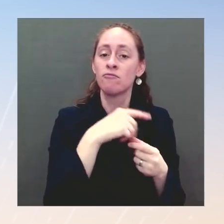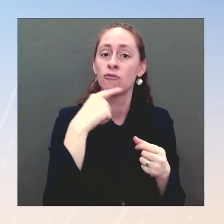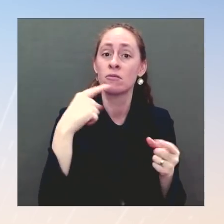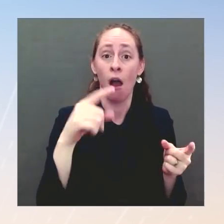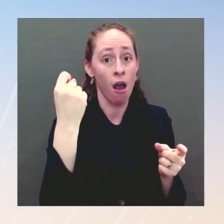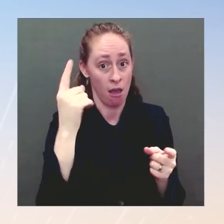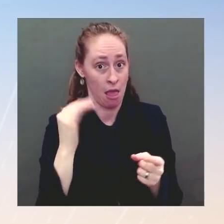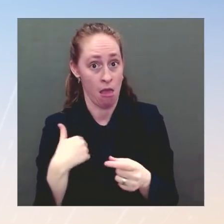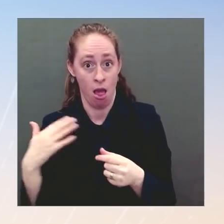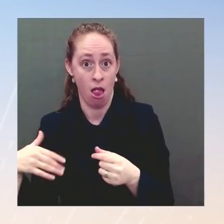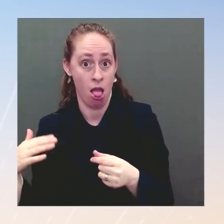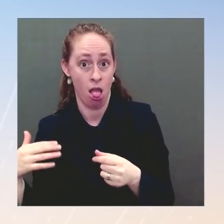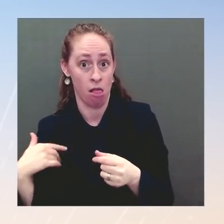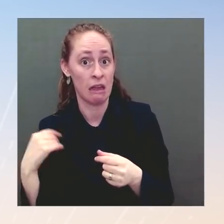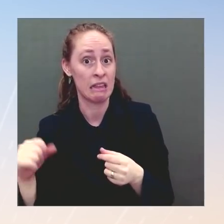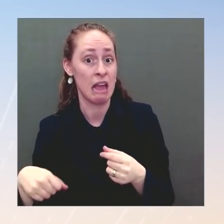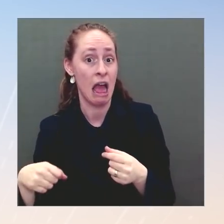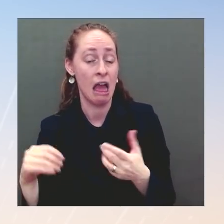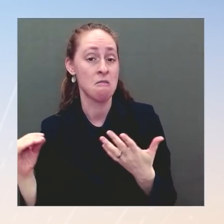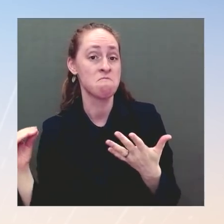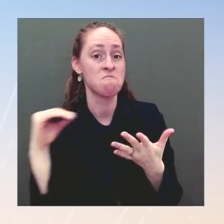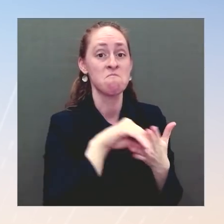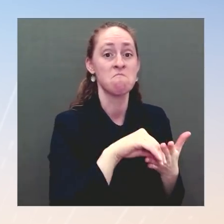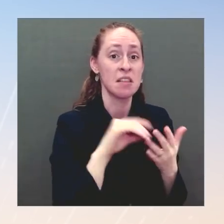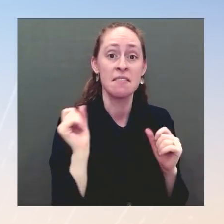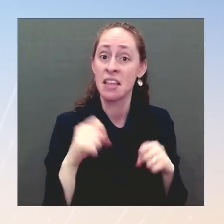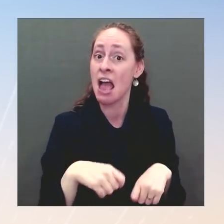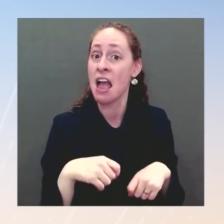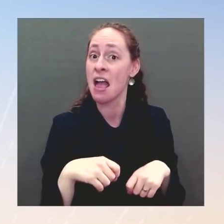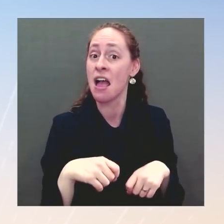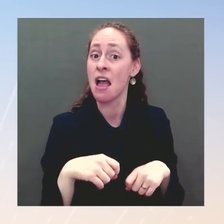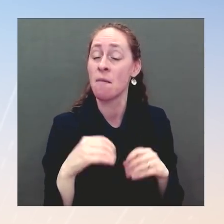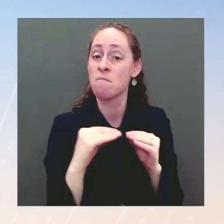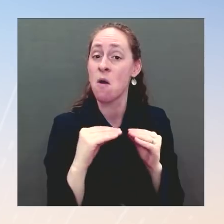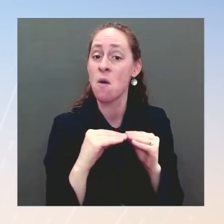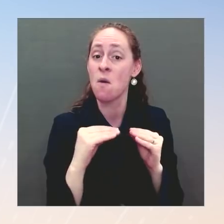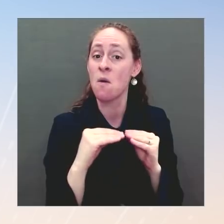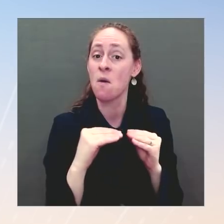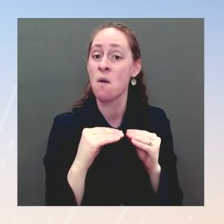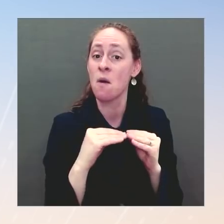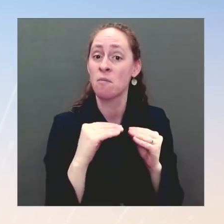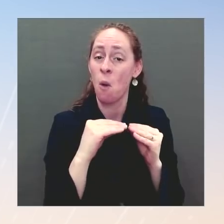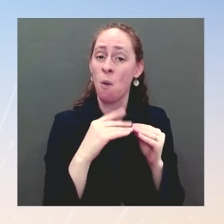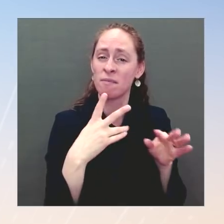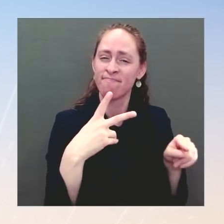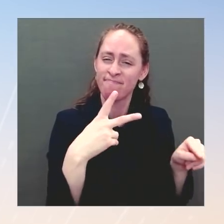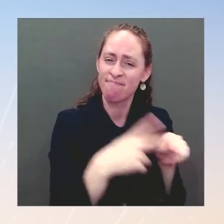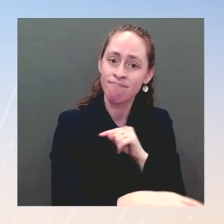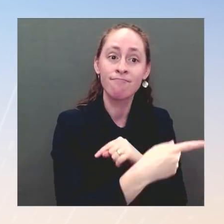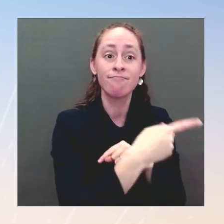including taking steps as it relates to export controls. So, this -- these are assessments we will continue to make internally.